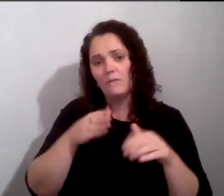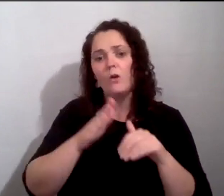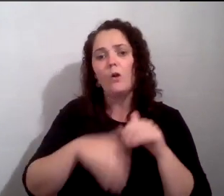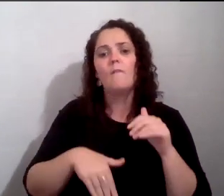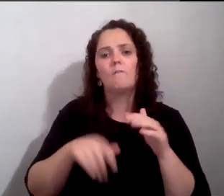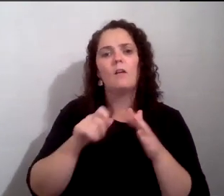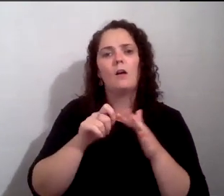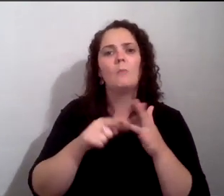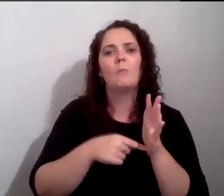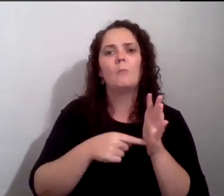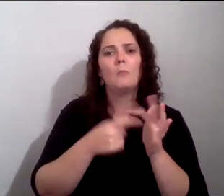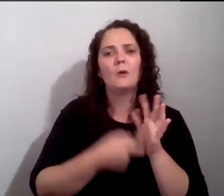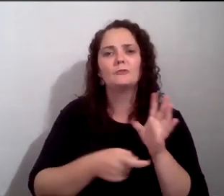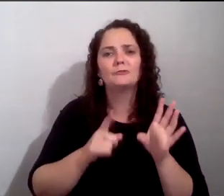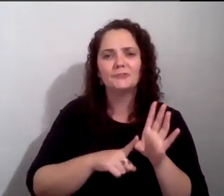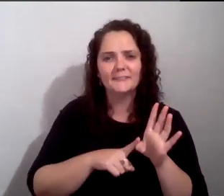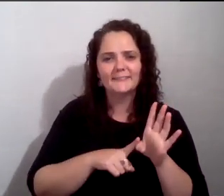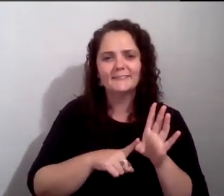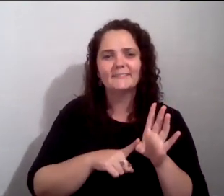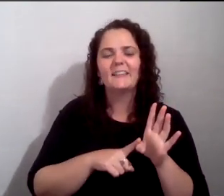because she couldn't afford materials but then this becomes her